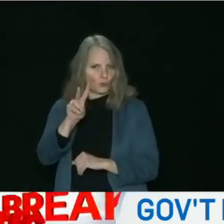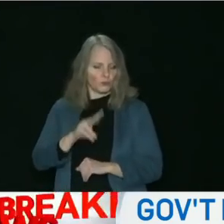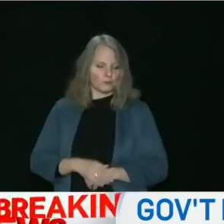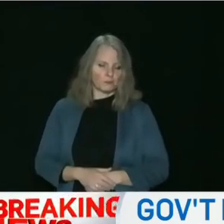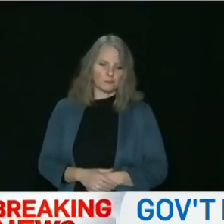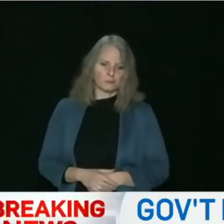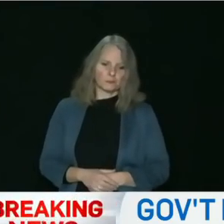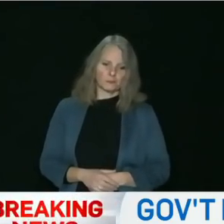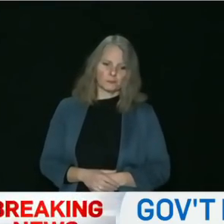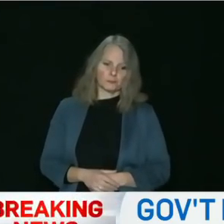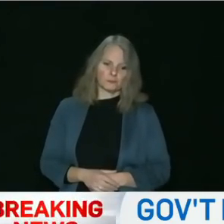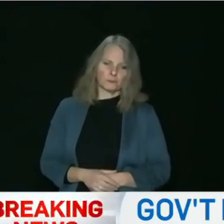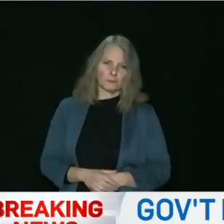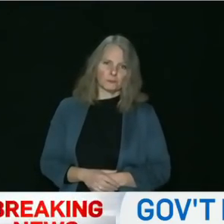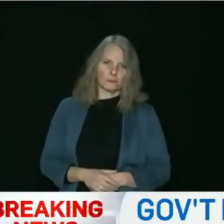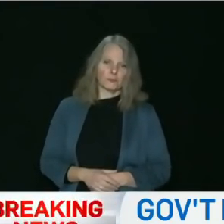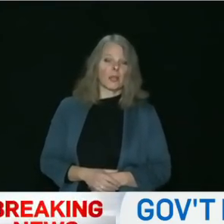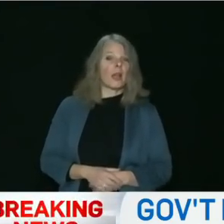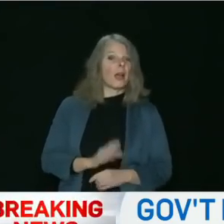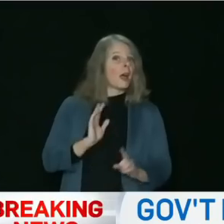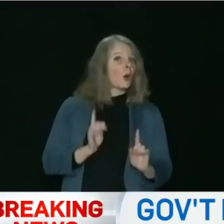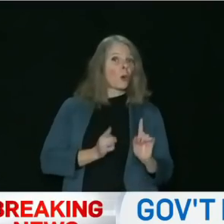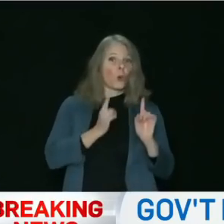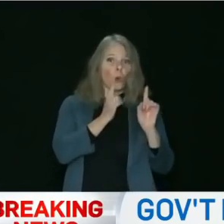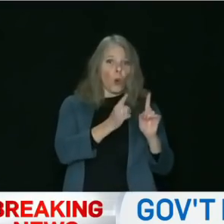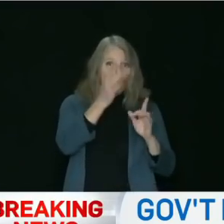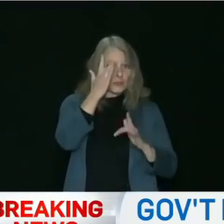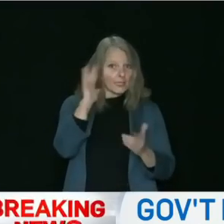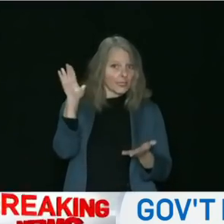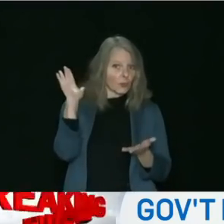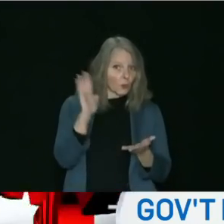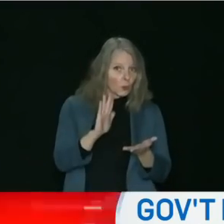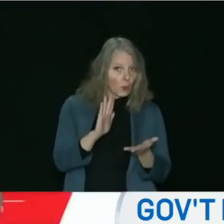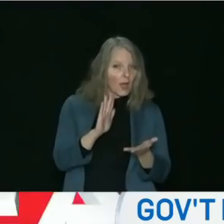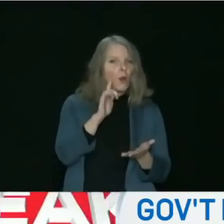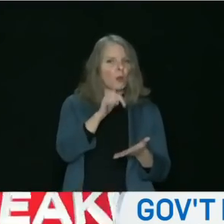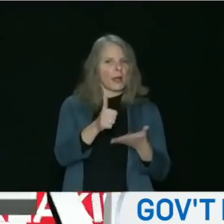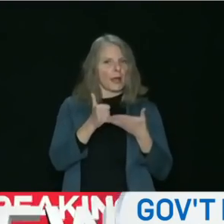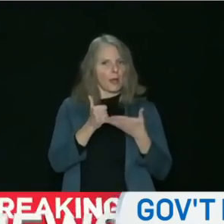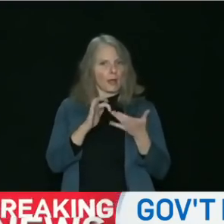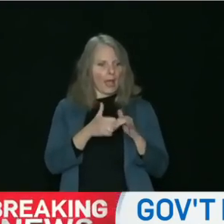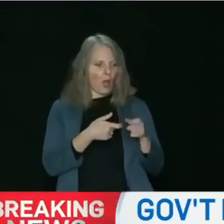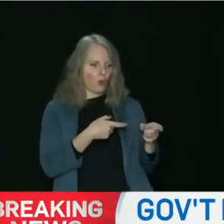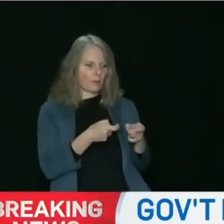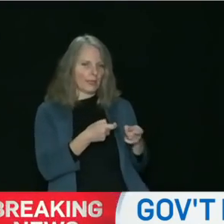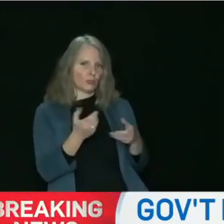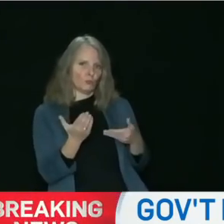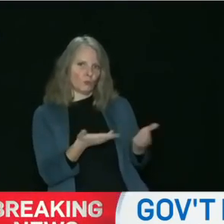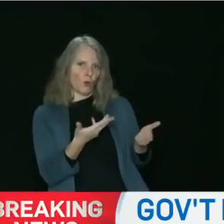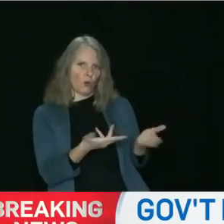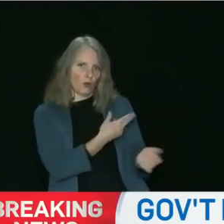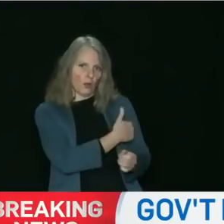THAN 884 CASES PER DAY AND 84 DEATHS HAVE BEEN SIGNALLED